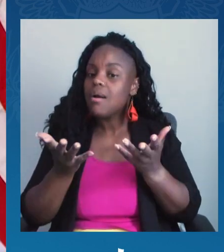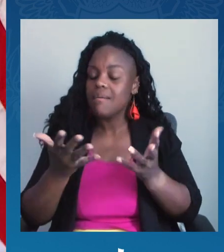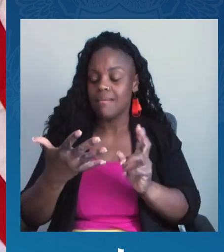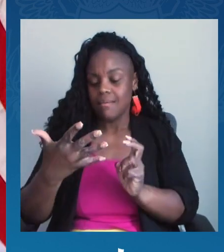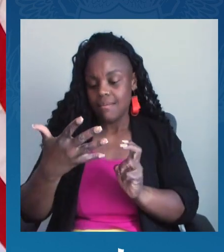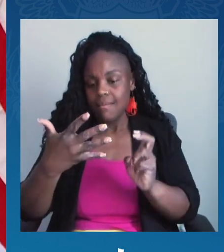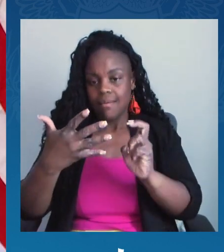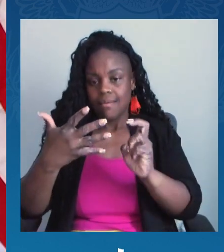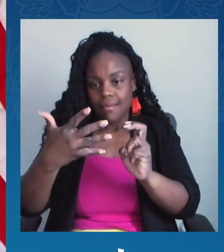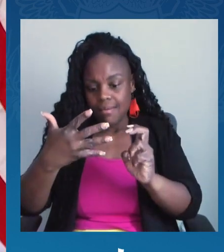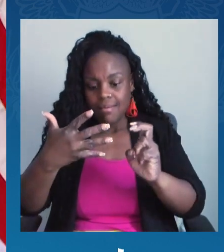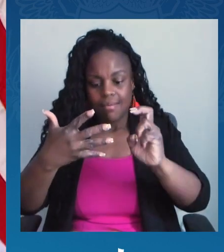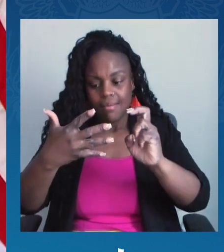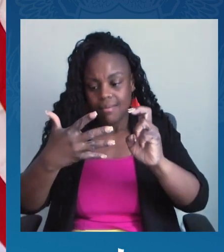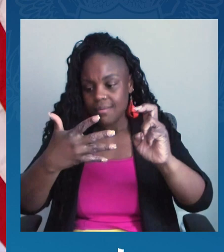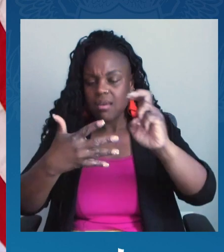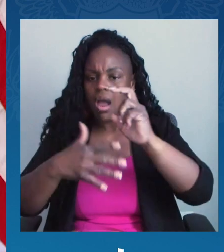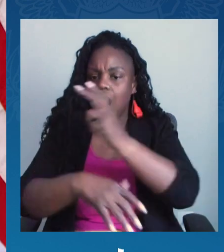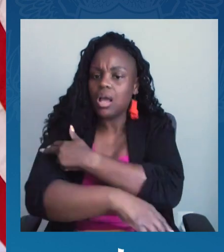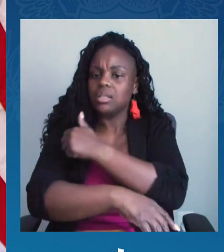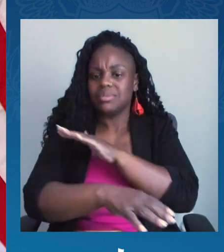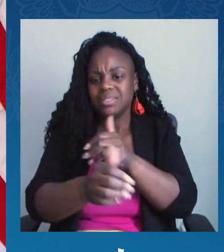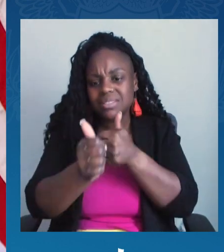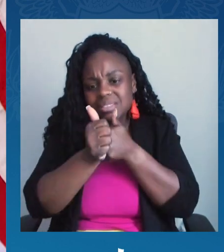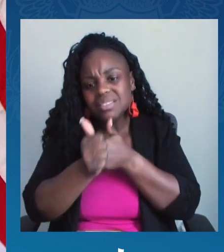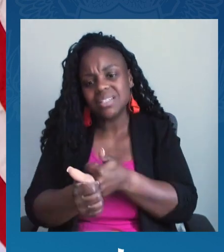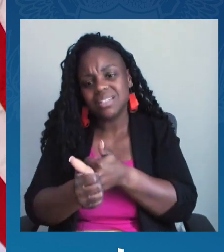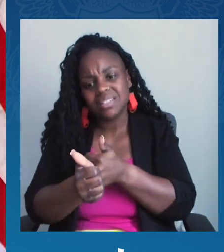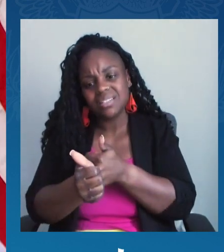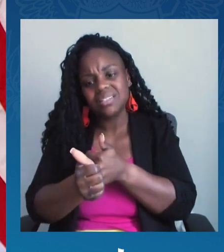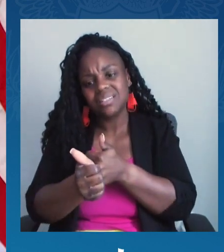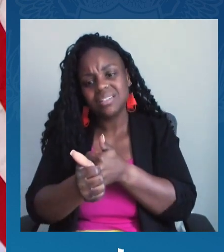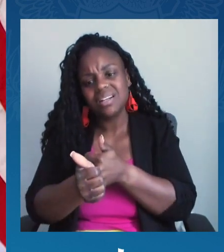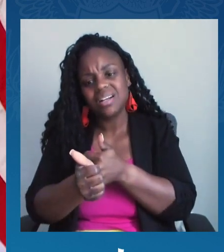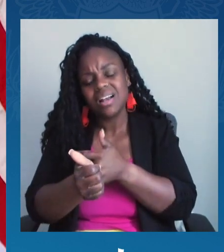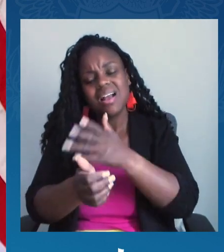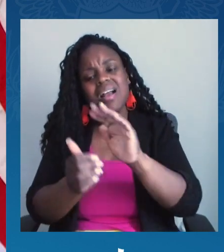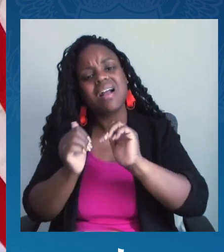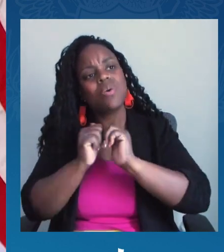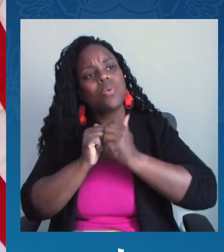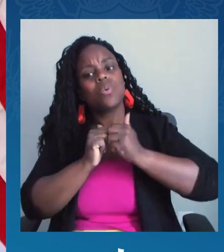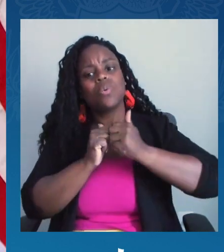based on how accessible and helpful